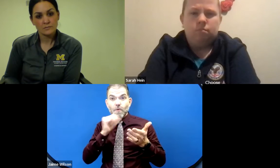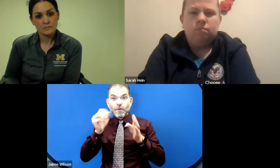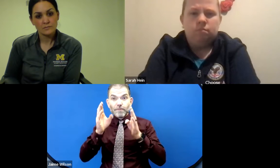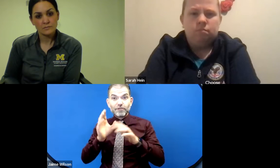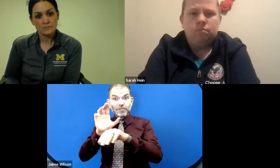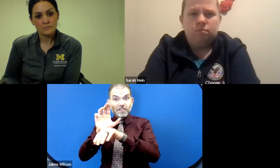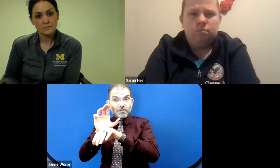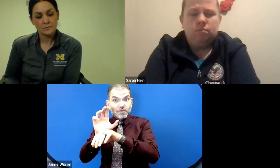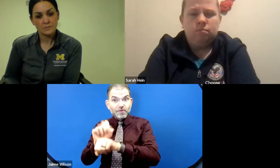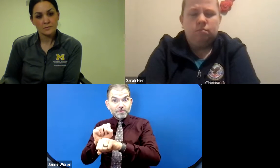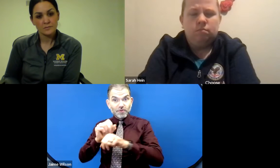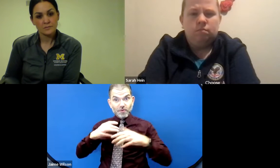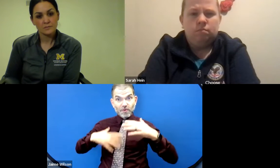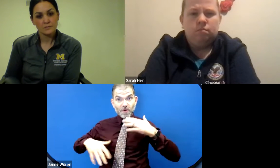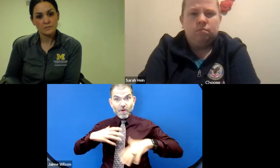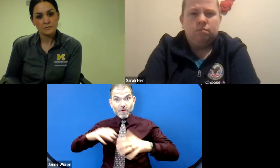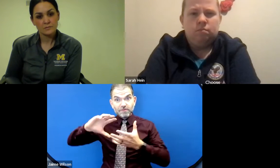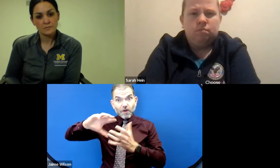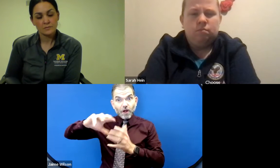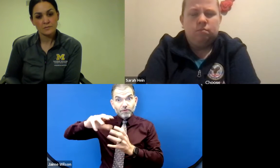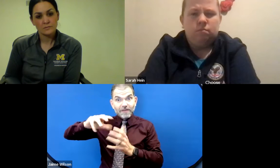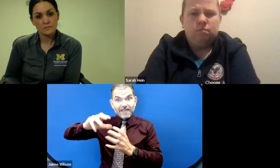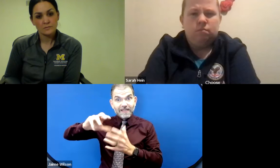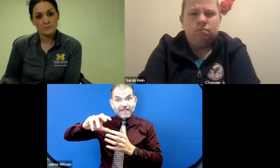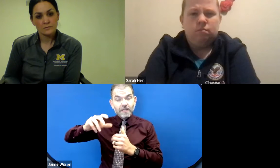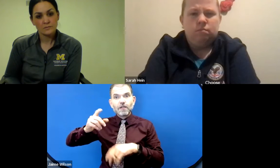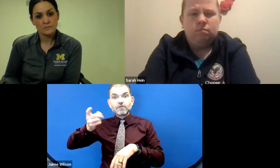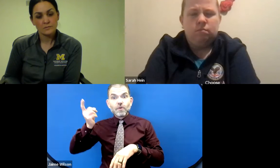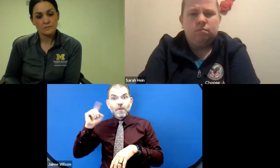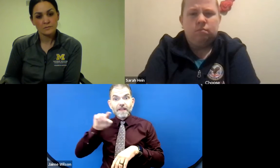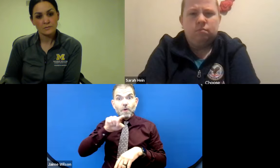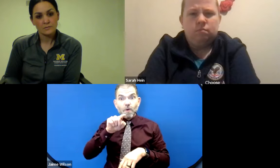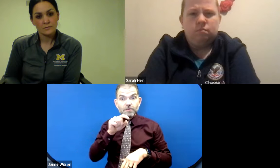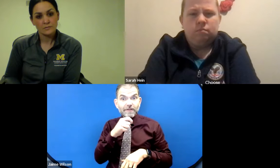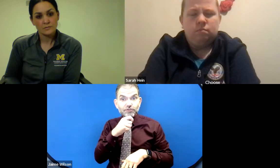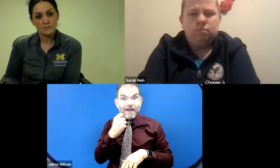ASL Interpreter: Another example is ASL Interpreter: an older person who might be used to doing the laundry in a certain way.